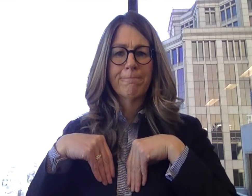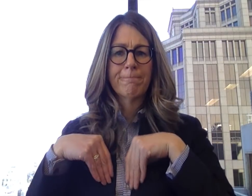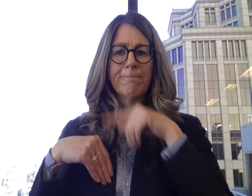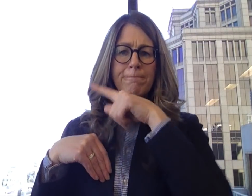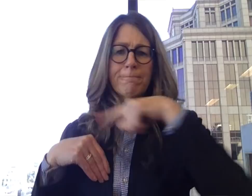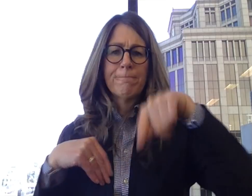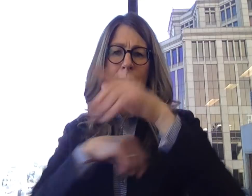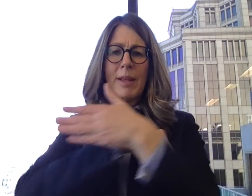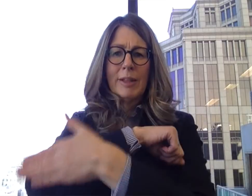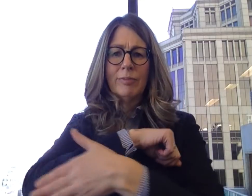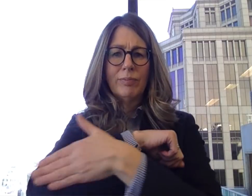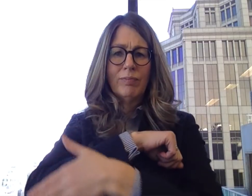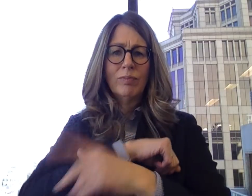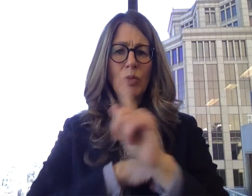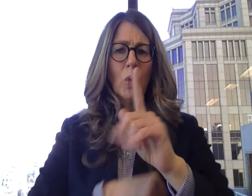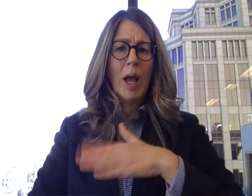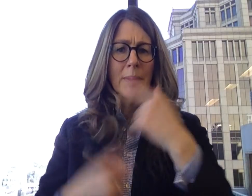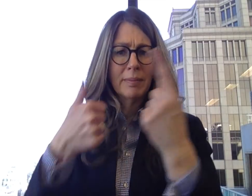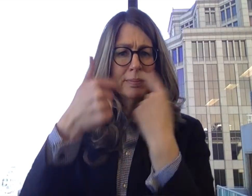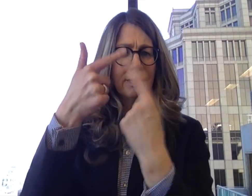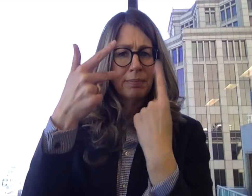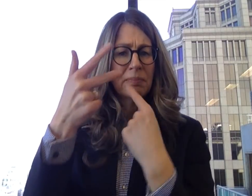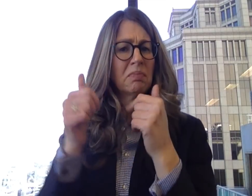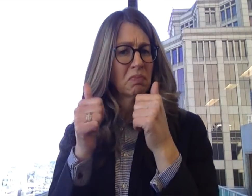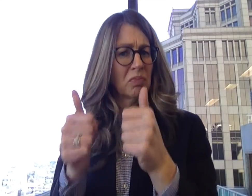the legitimate concerns that have been raised